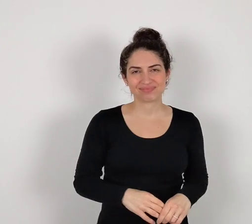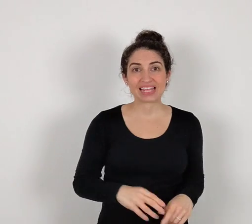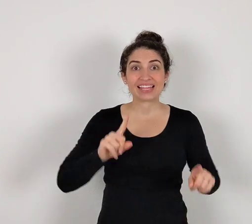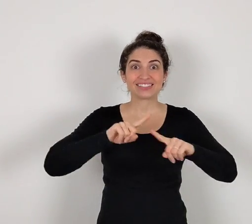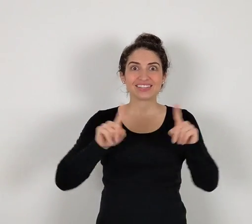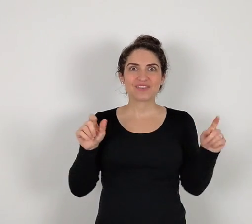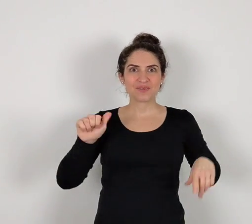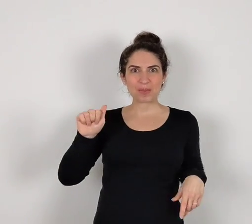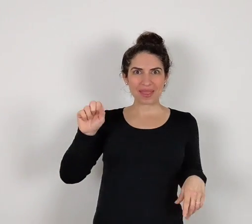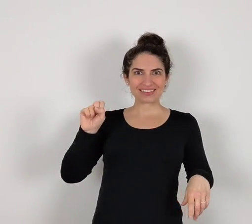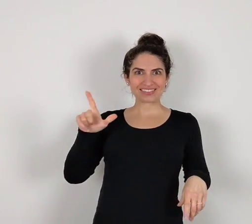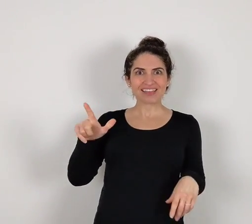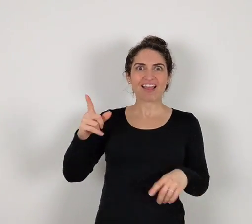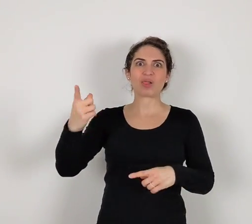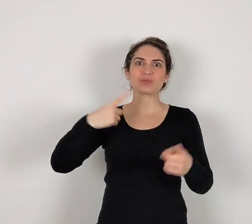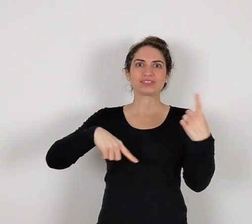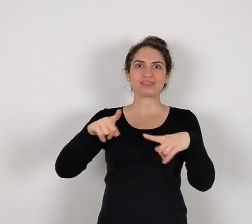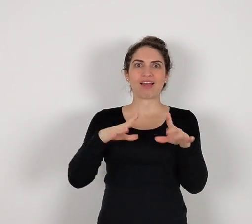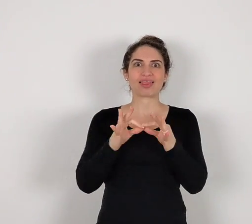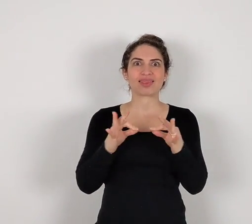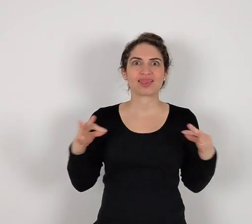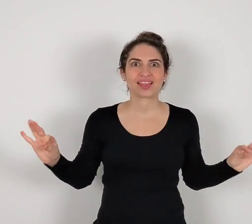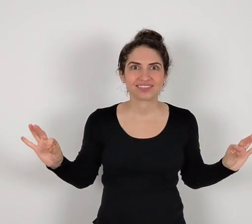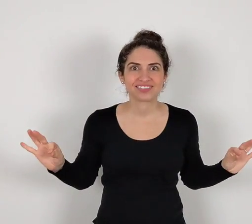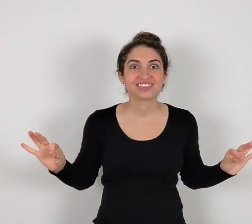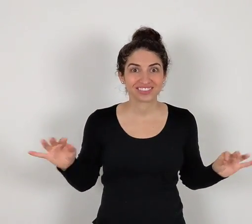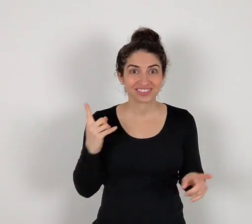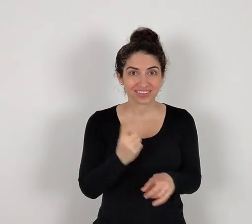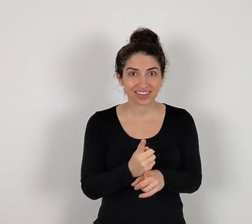That is different from ASL - sign language, right?